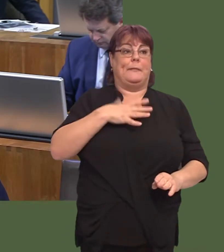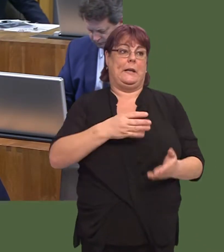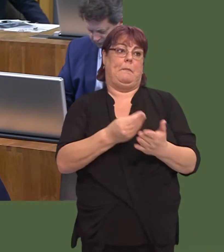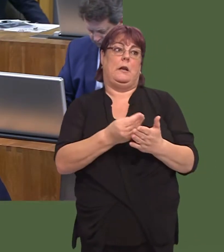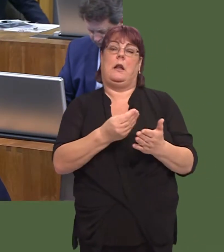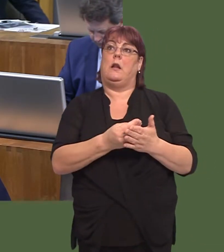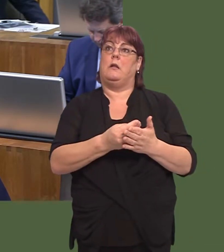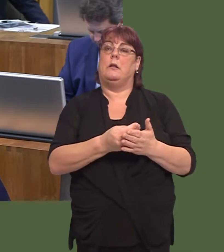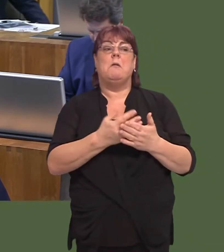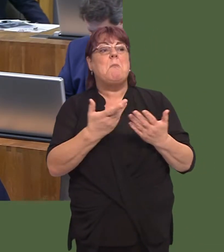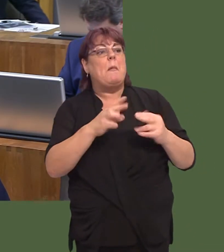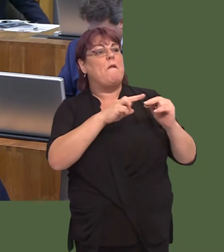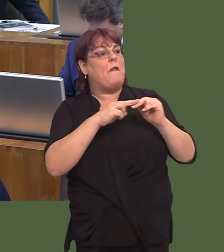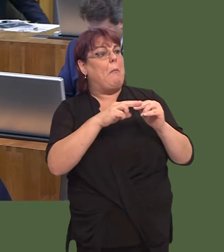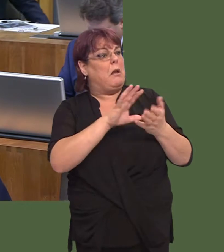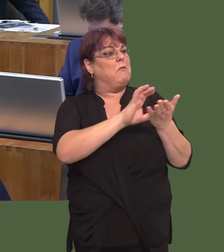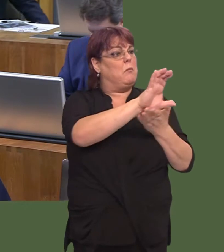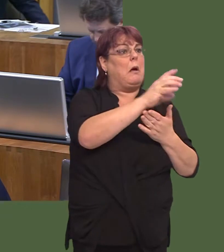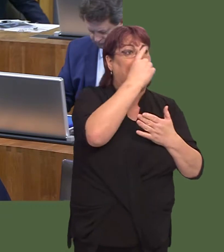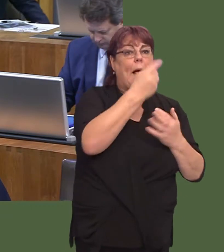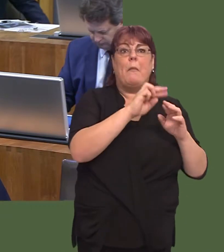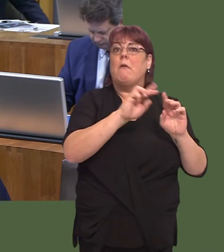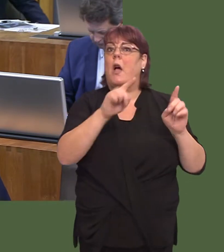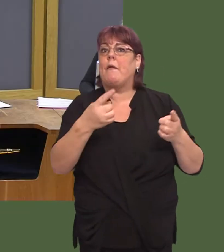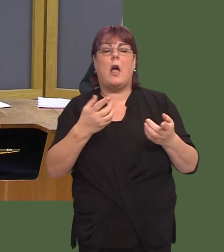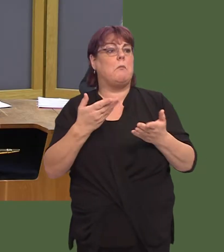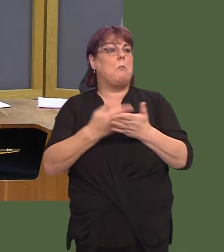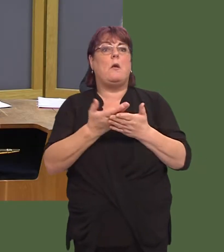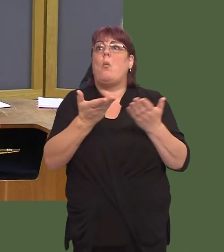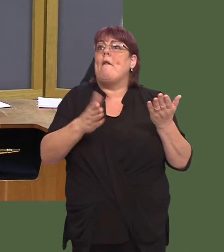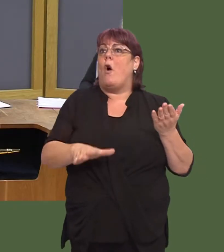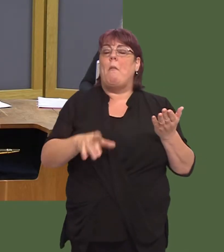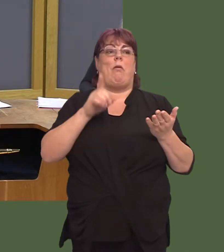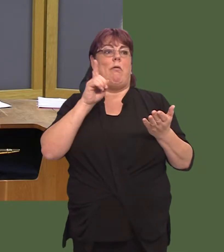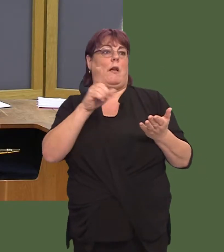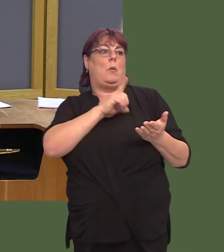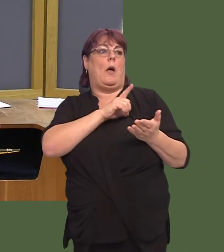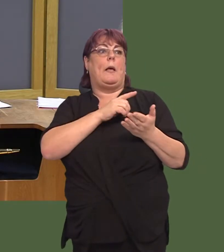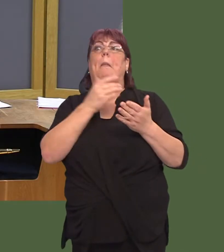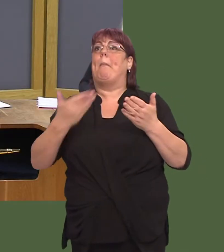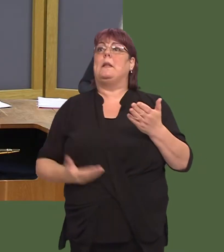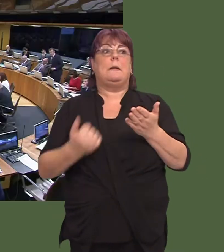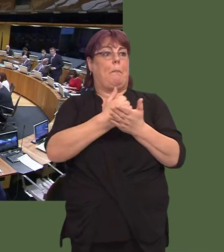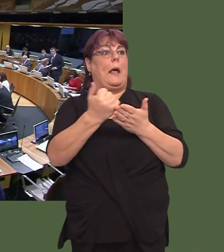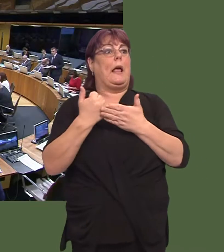it, and that is where Business Wales and where the Development Bank of Wales comes in.